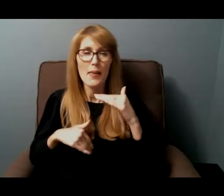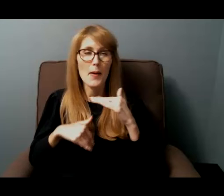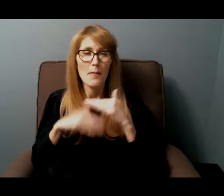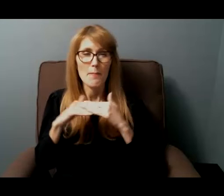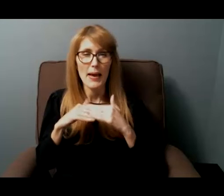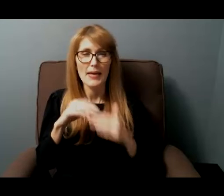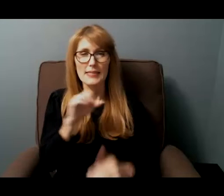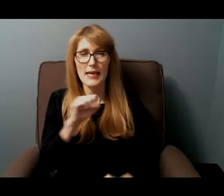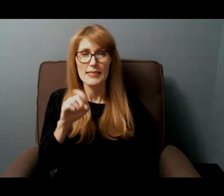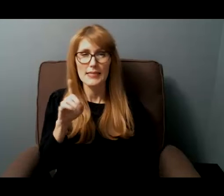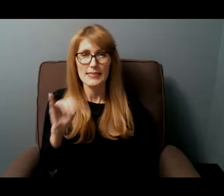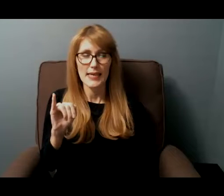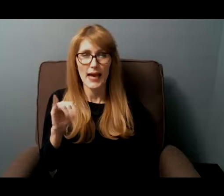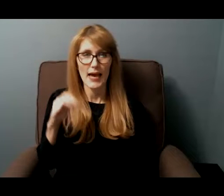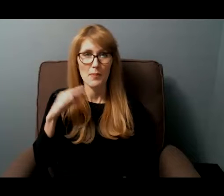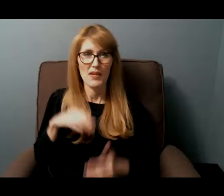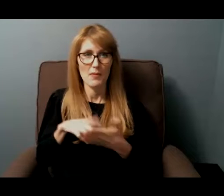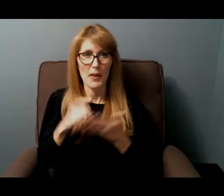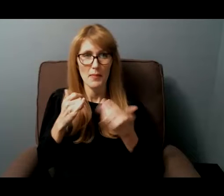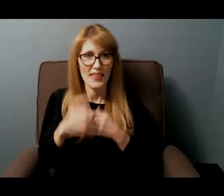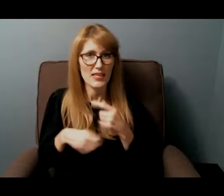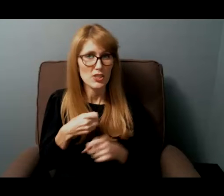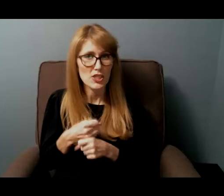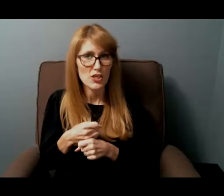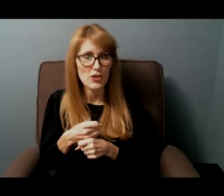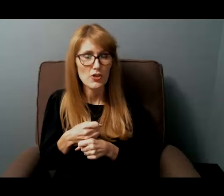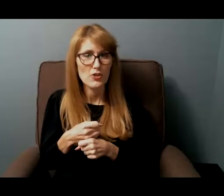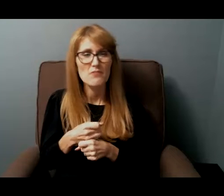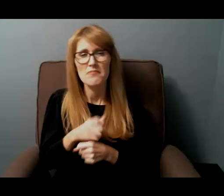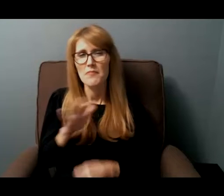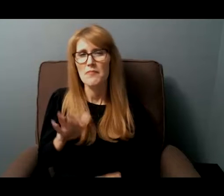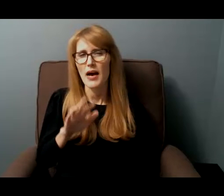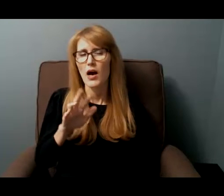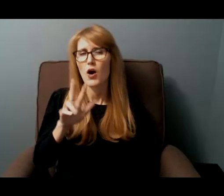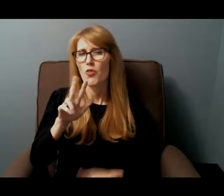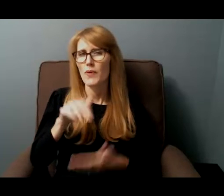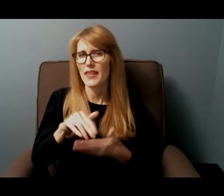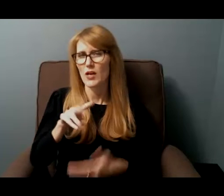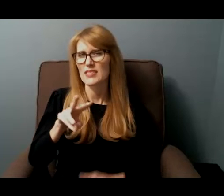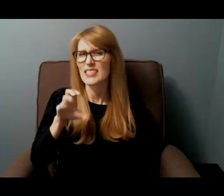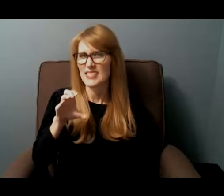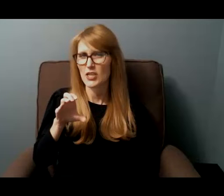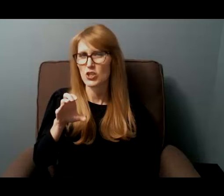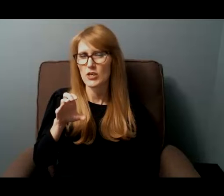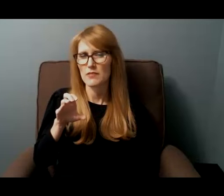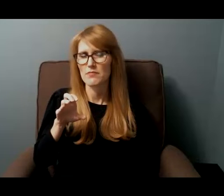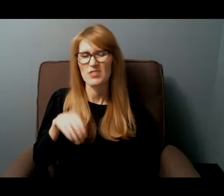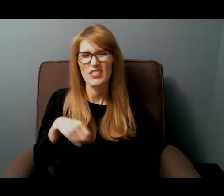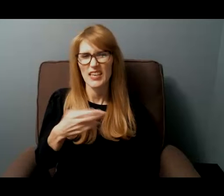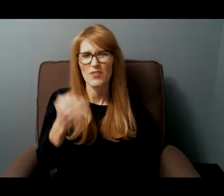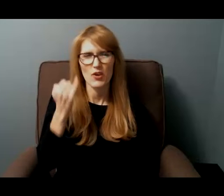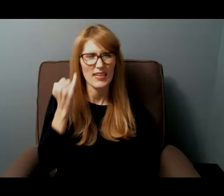benefit payment this year is it's around $3600, just to kind of give you a sense of the benefit.